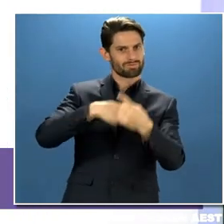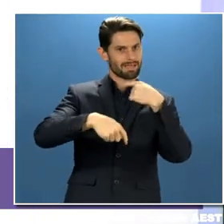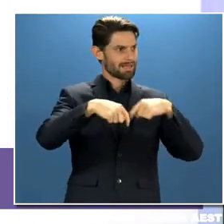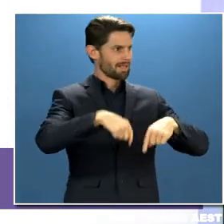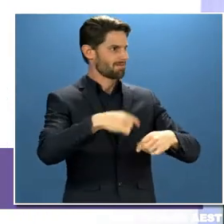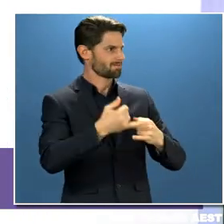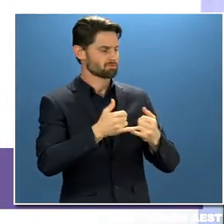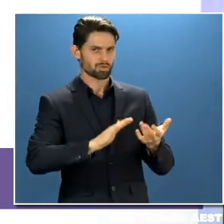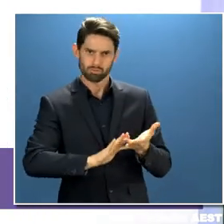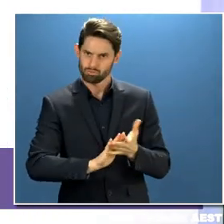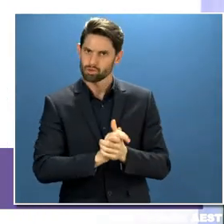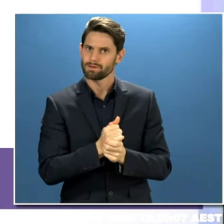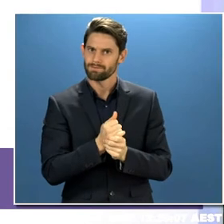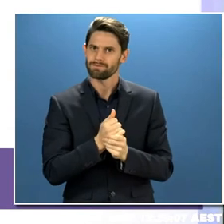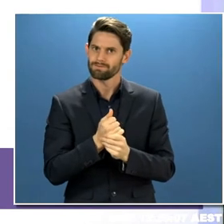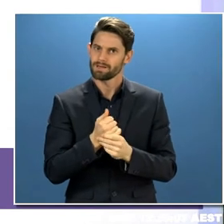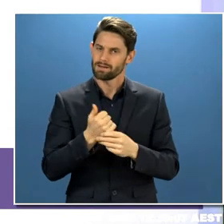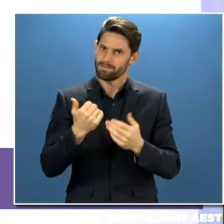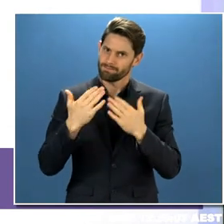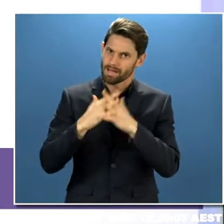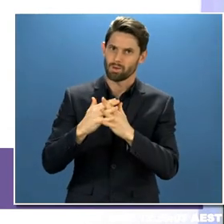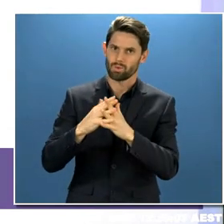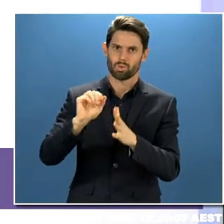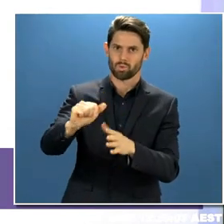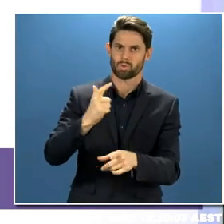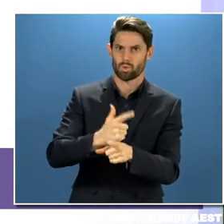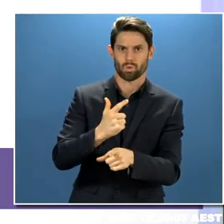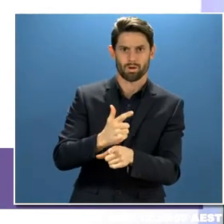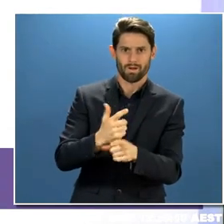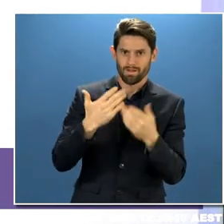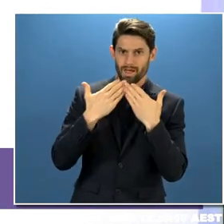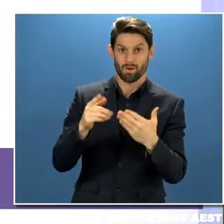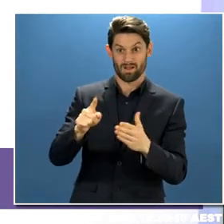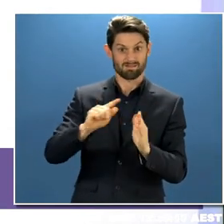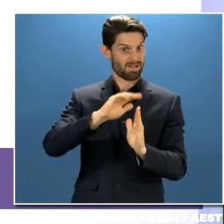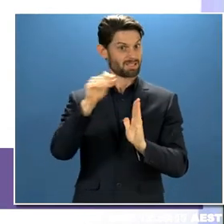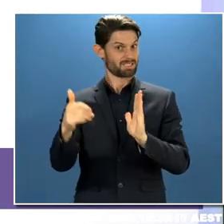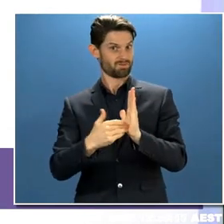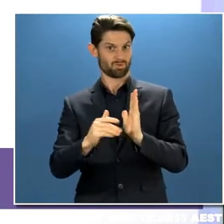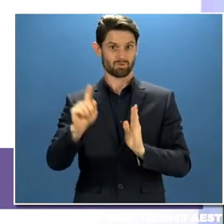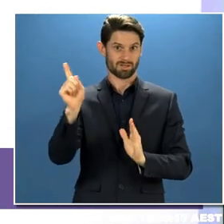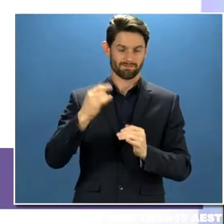We're very pleased to have you and thank you for being our final witness. Thank you so much again.